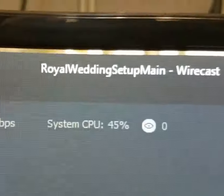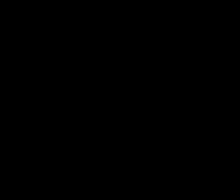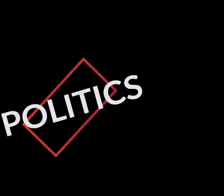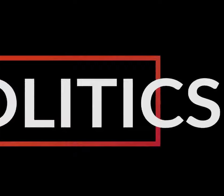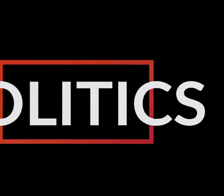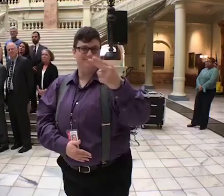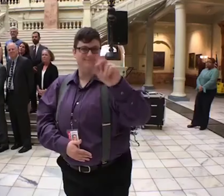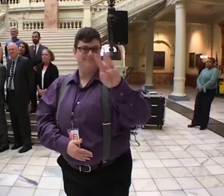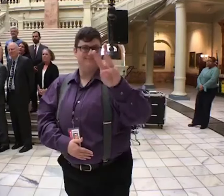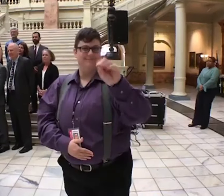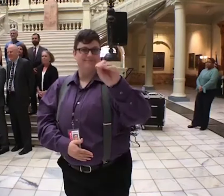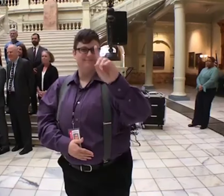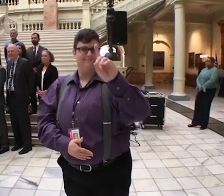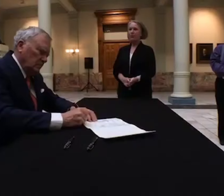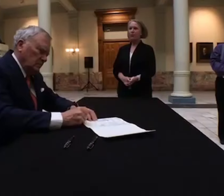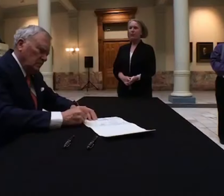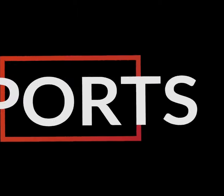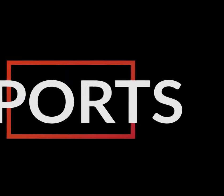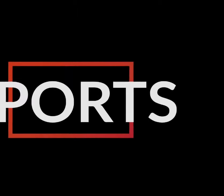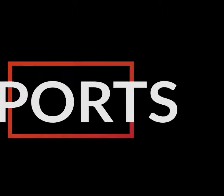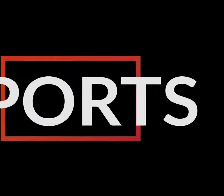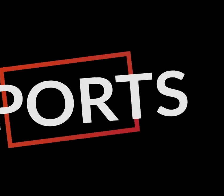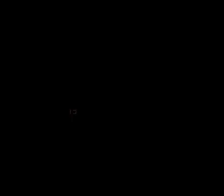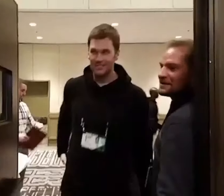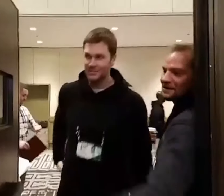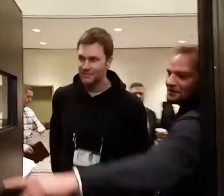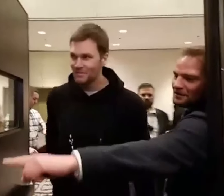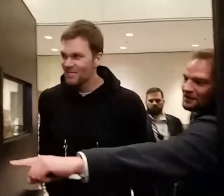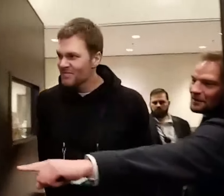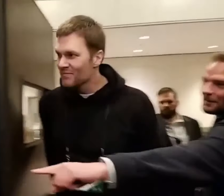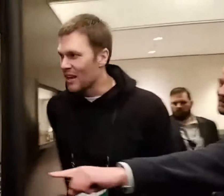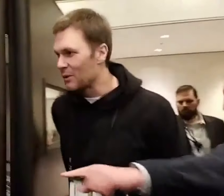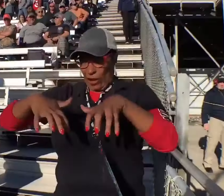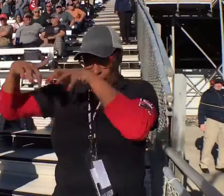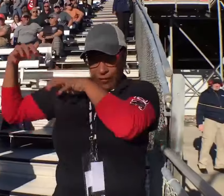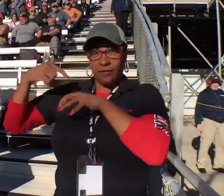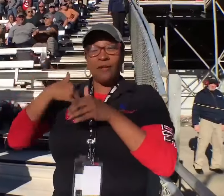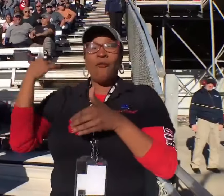And those are your top stories for today. I'm Crystal Cousineau.